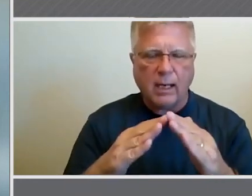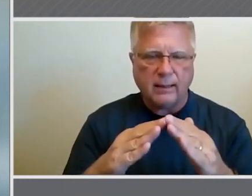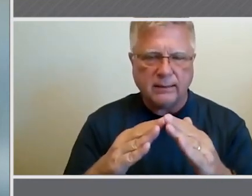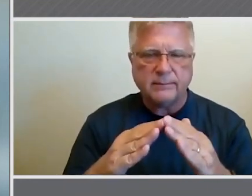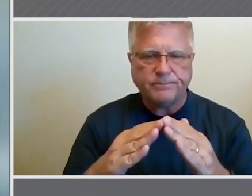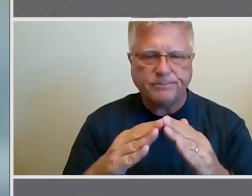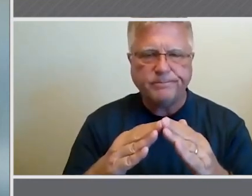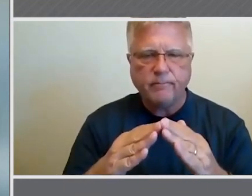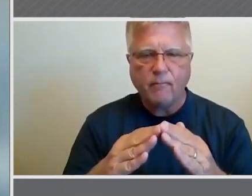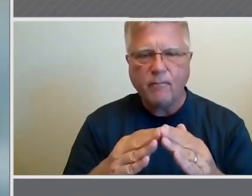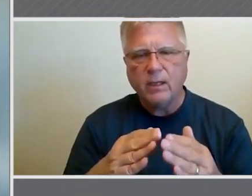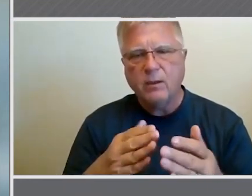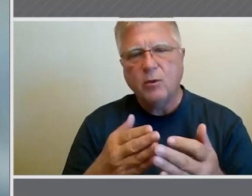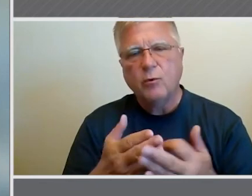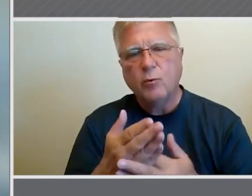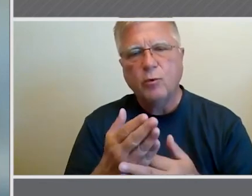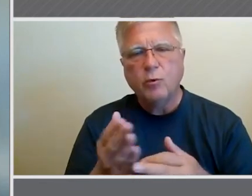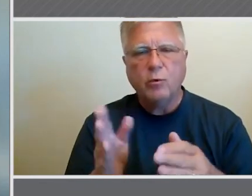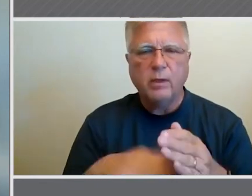Through the affordable housing fun.